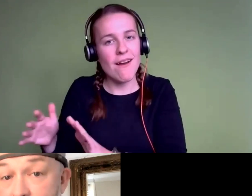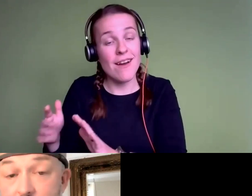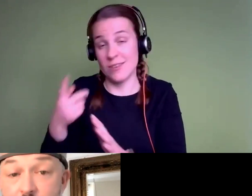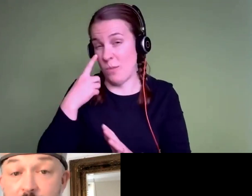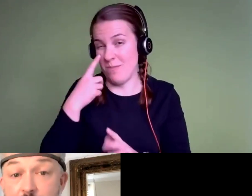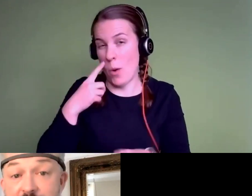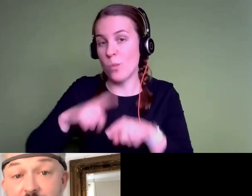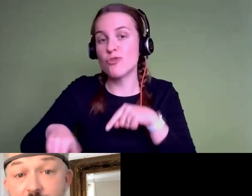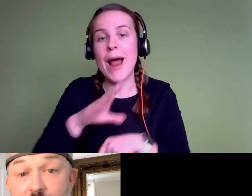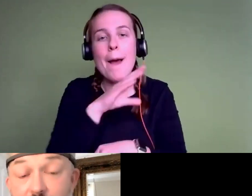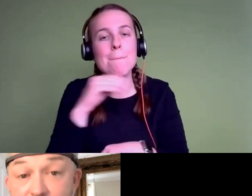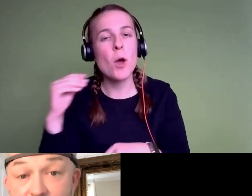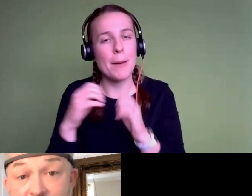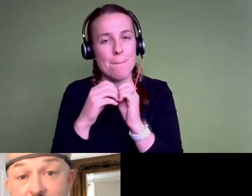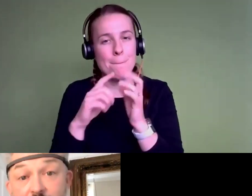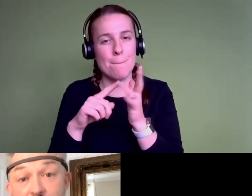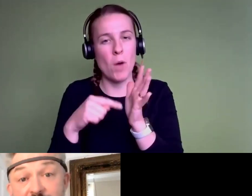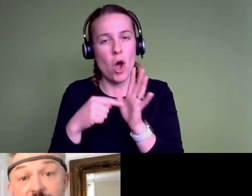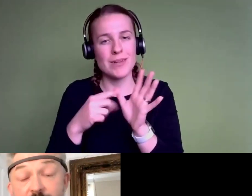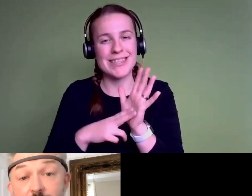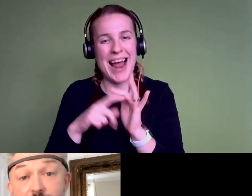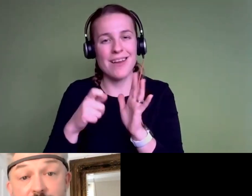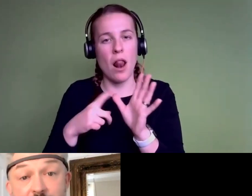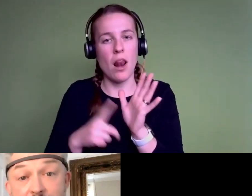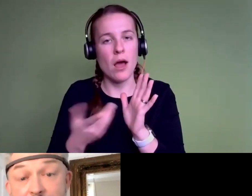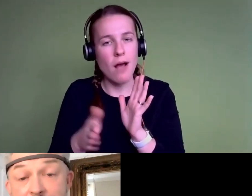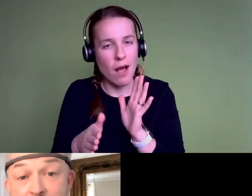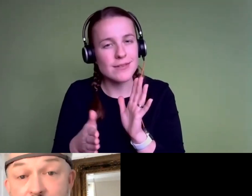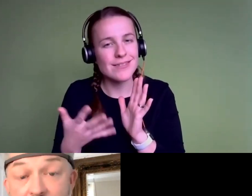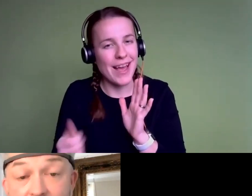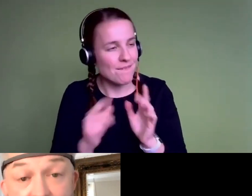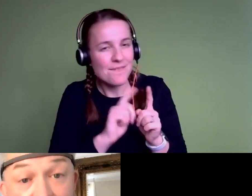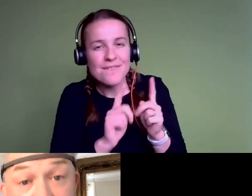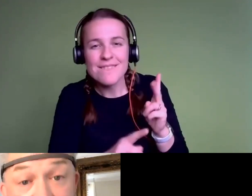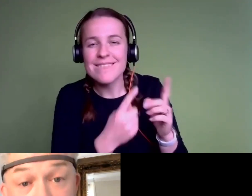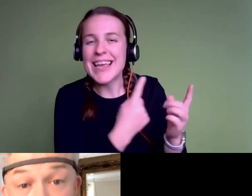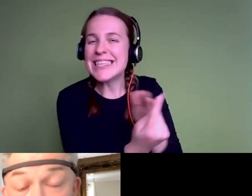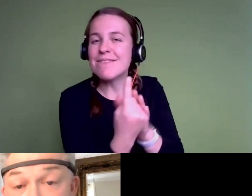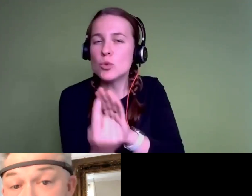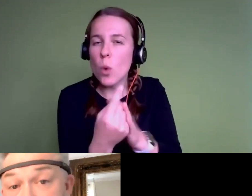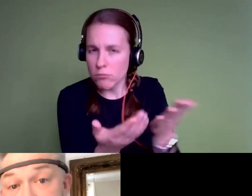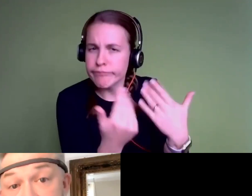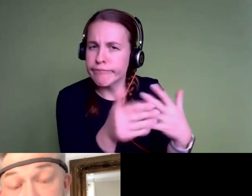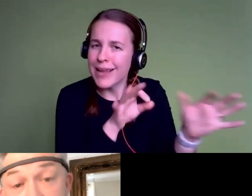green space, purely on how something fell good for them